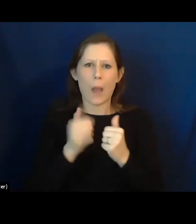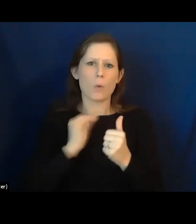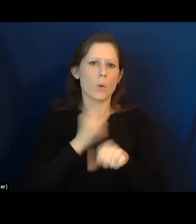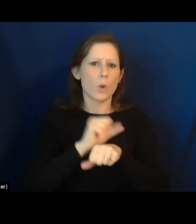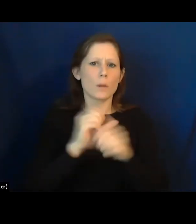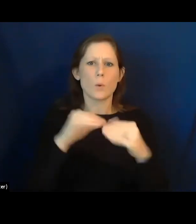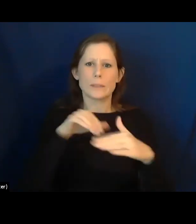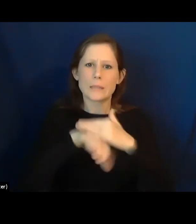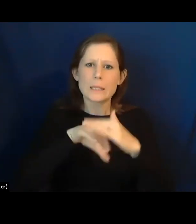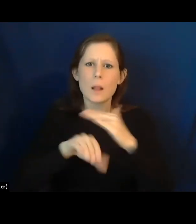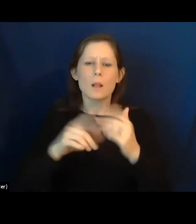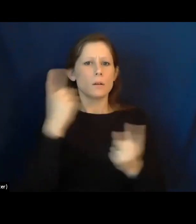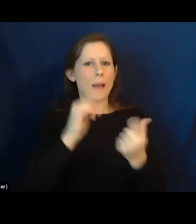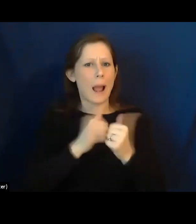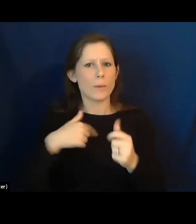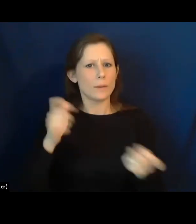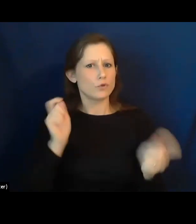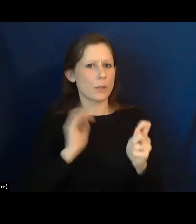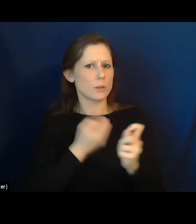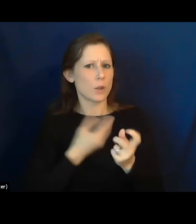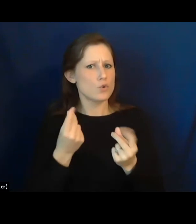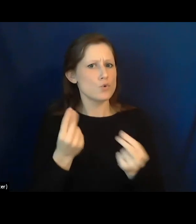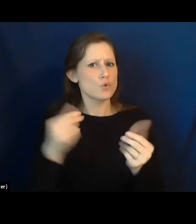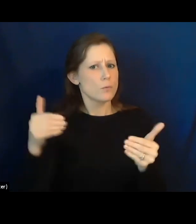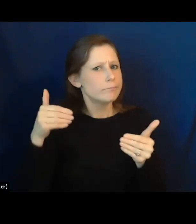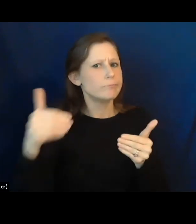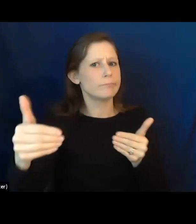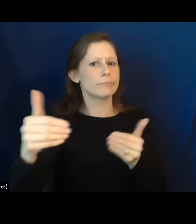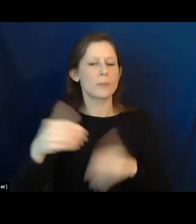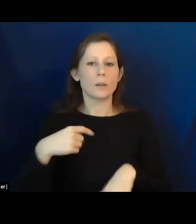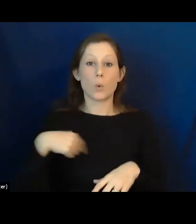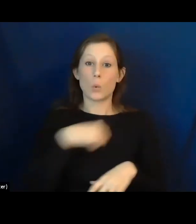thinking about how we can change what we're doing. And as we end up in lots of different